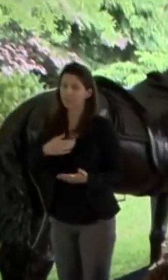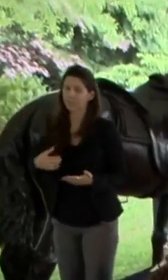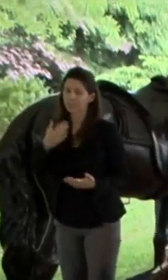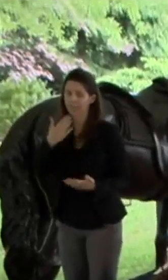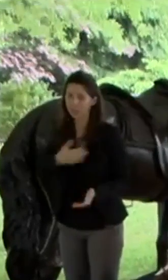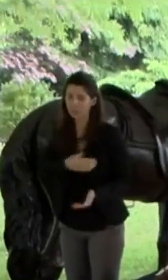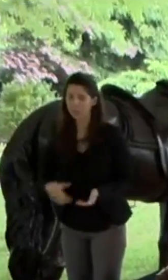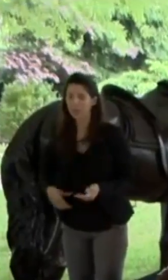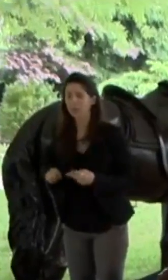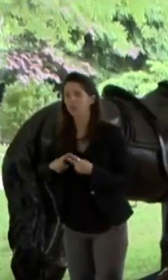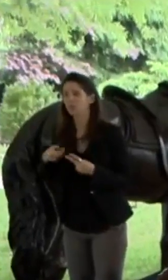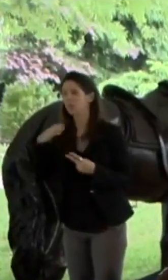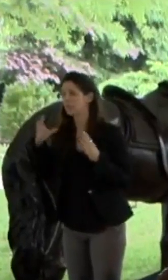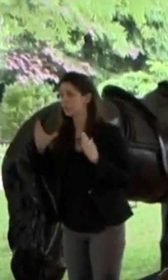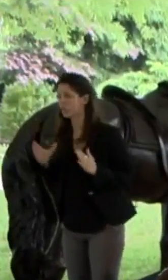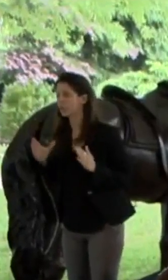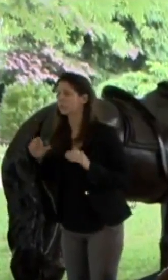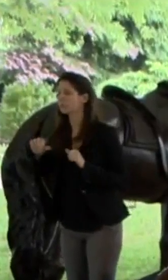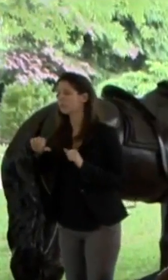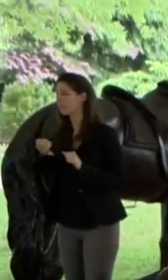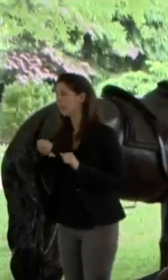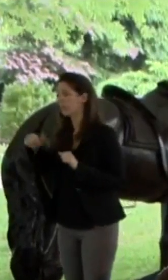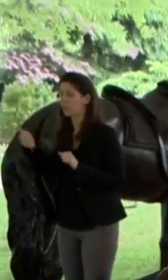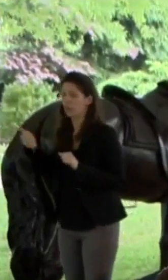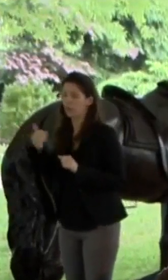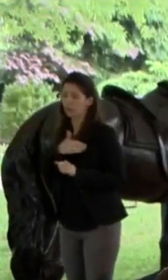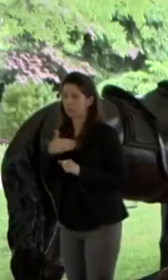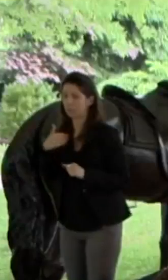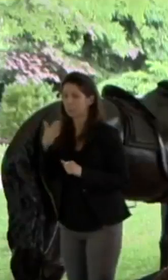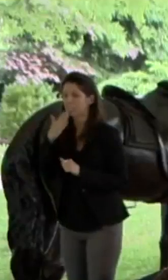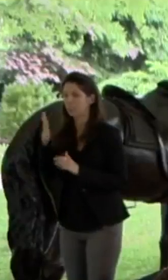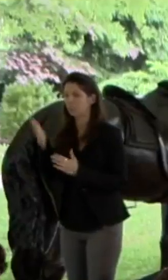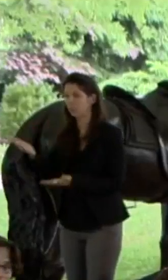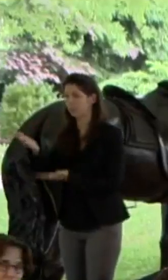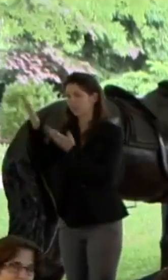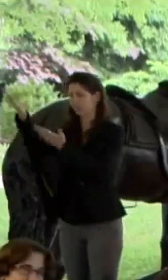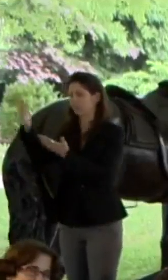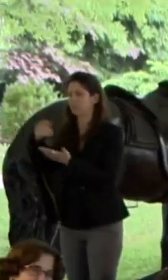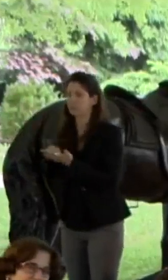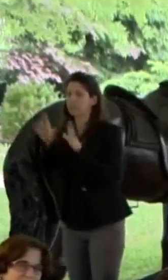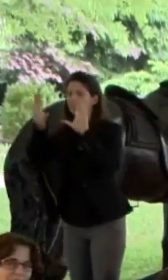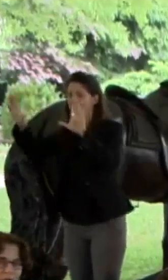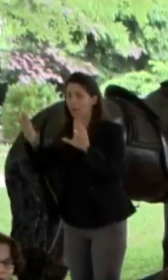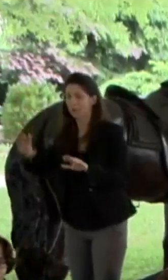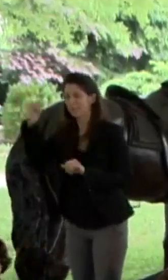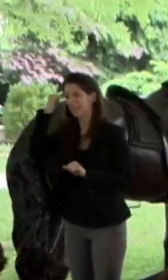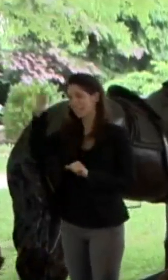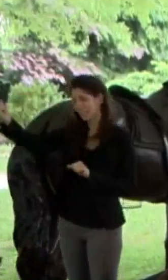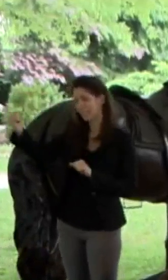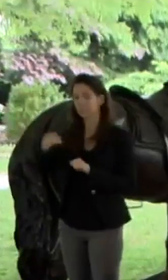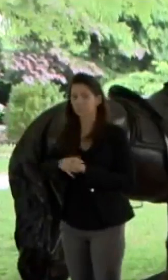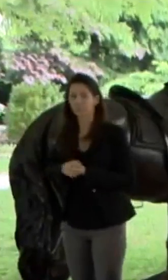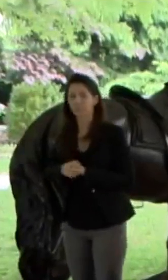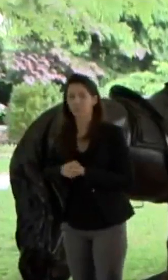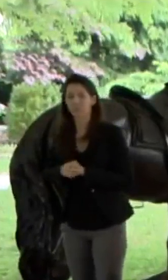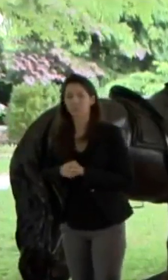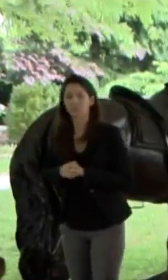I'M LINDA GREEN AND I LIVE IN WARD 2. I JUST WANT TO SAY THANK YOU TO THE MAYOR, TO THE CHAIRMAN AND